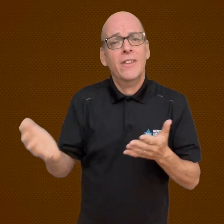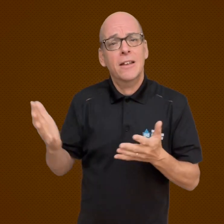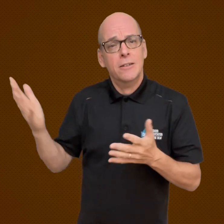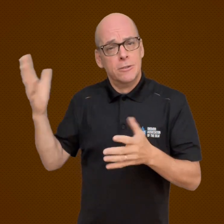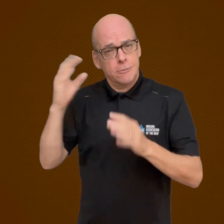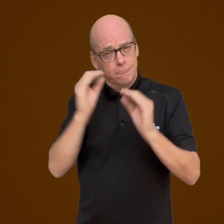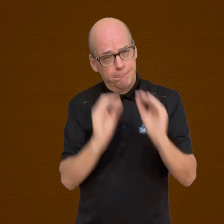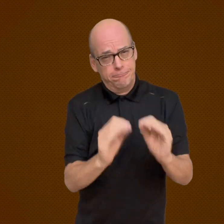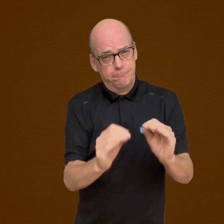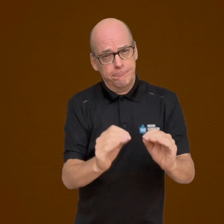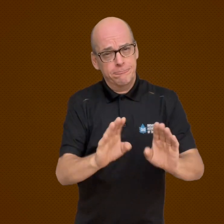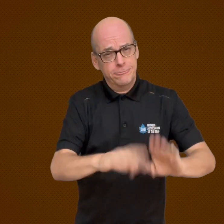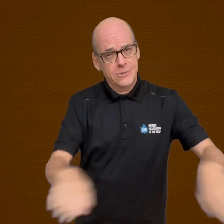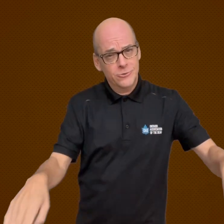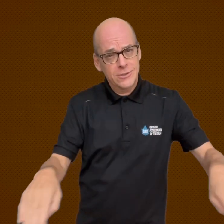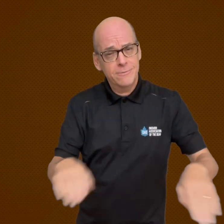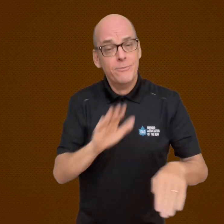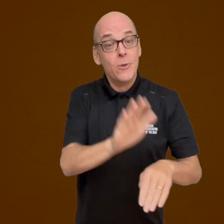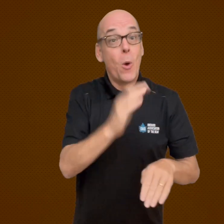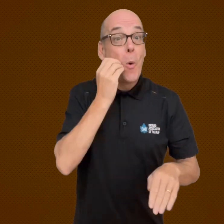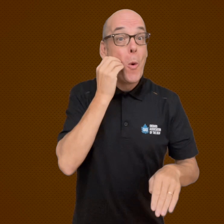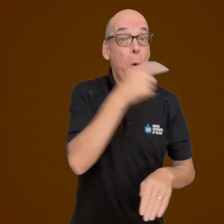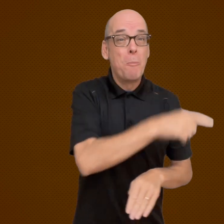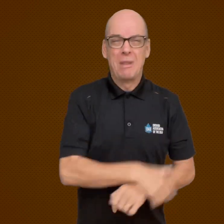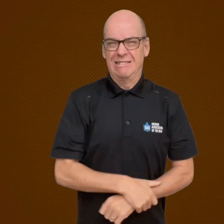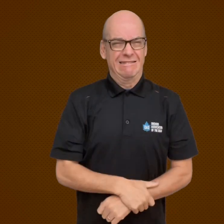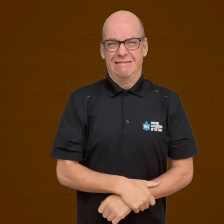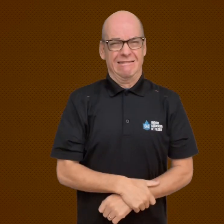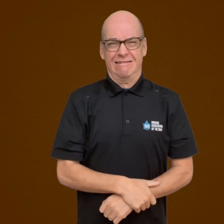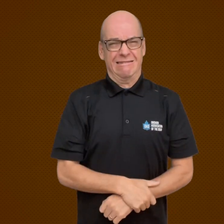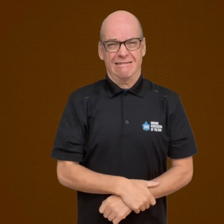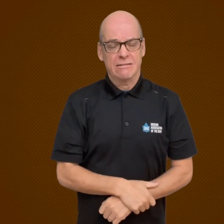Indigenous children were taught that their homes were not good.